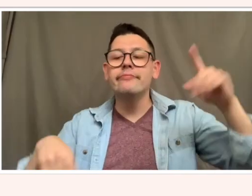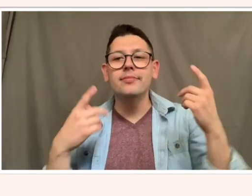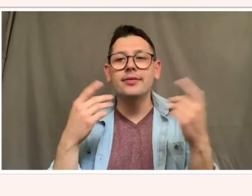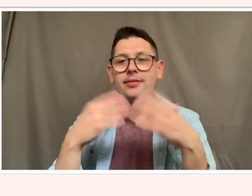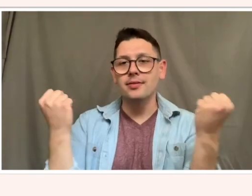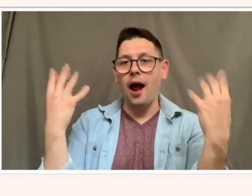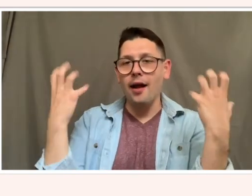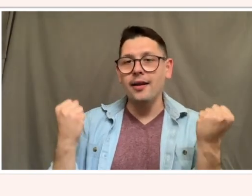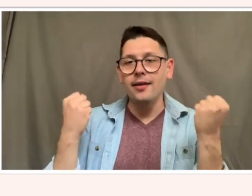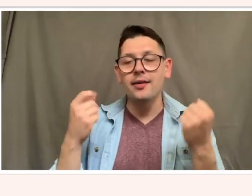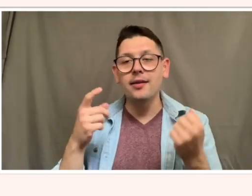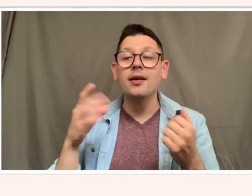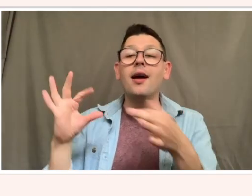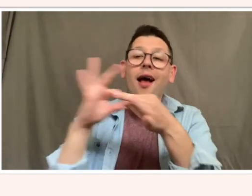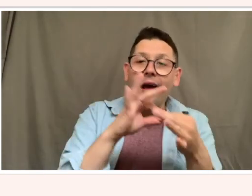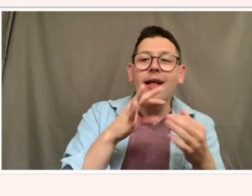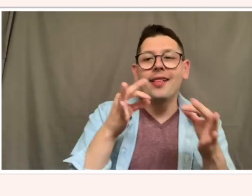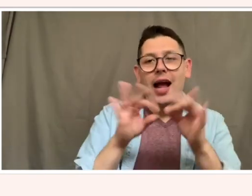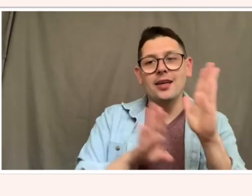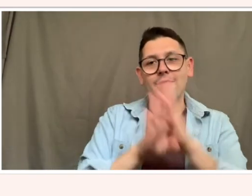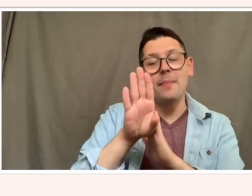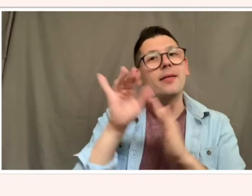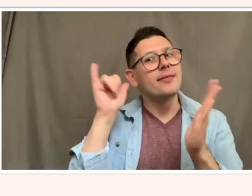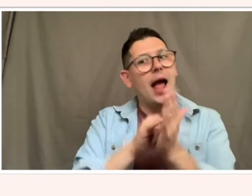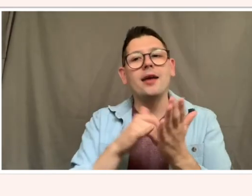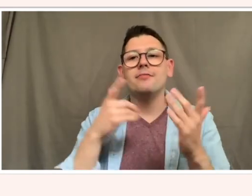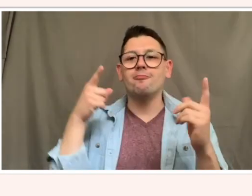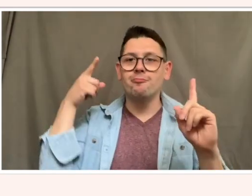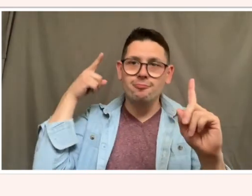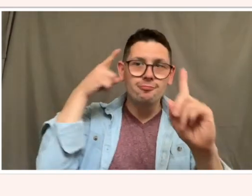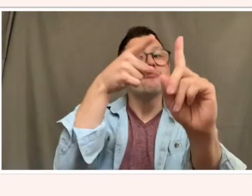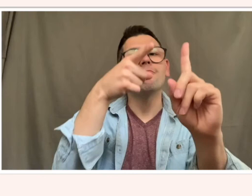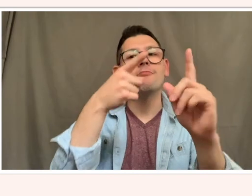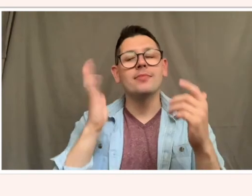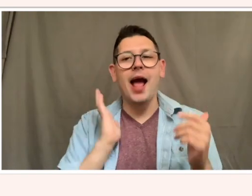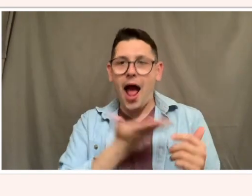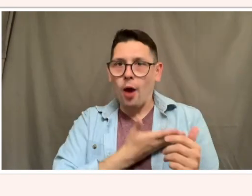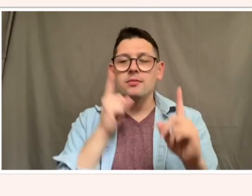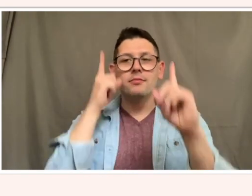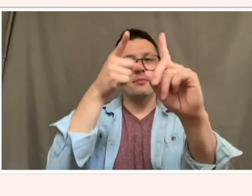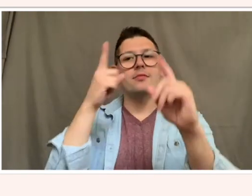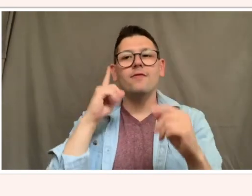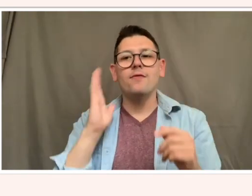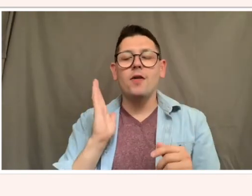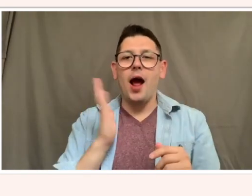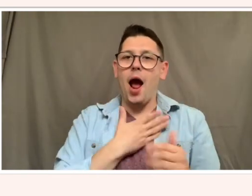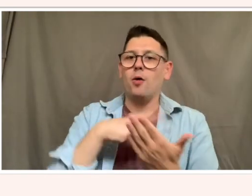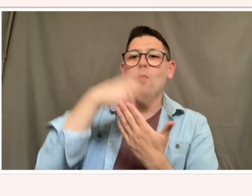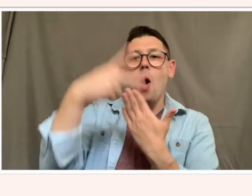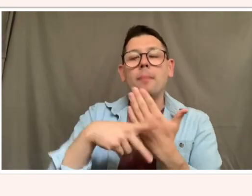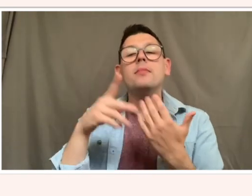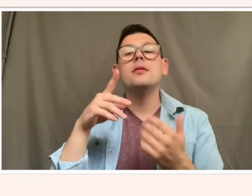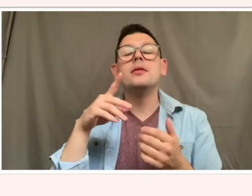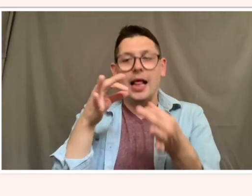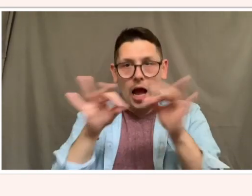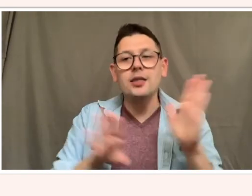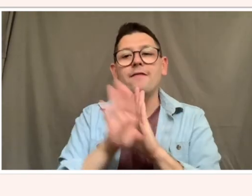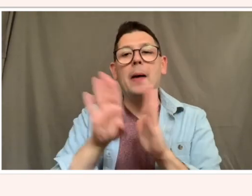a great language because it's so easily conveyed through virtual means across these different types